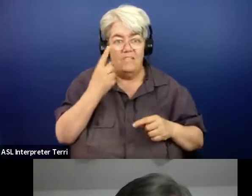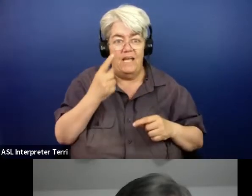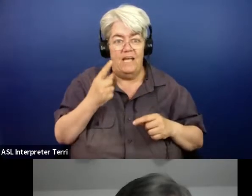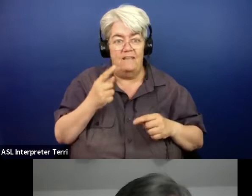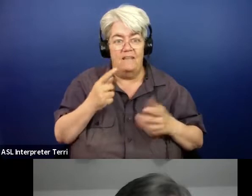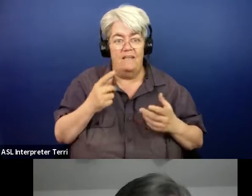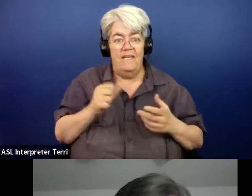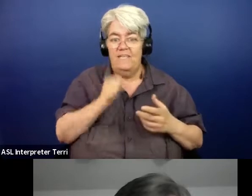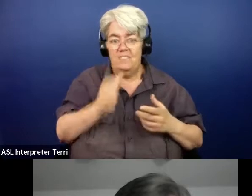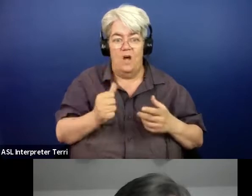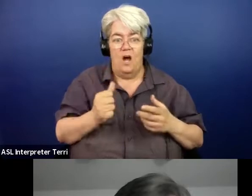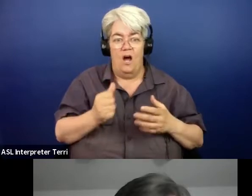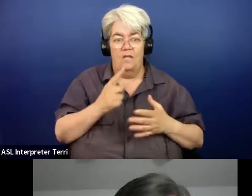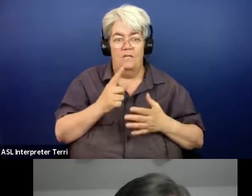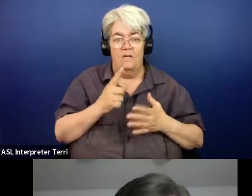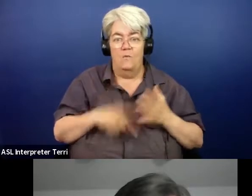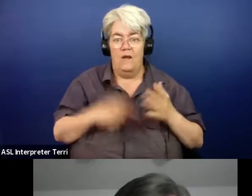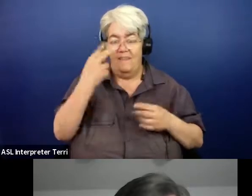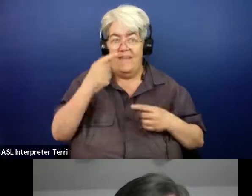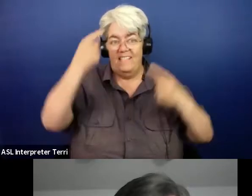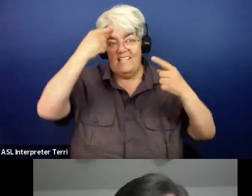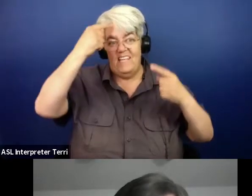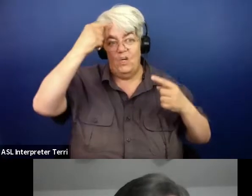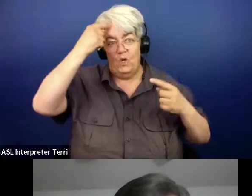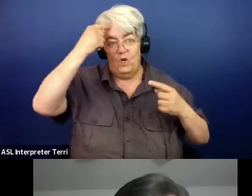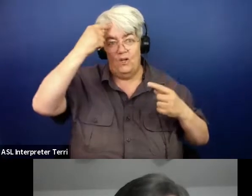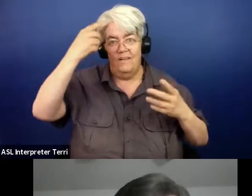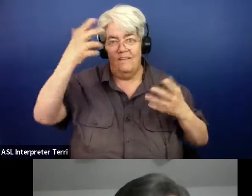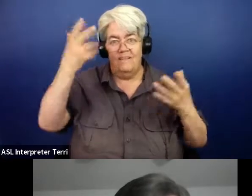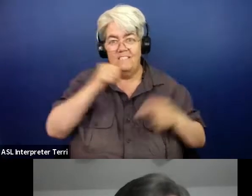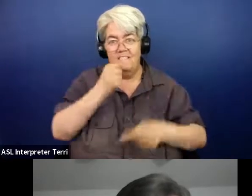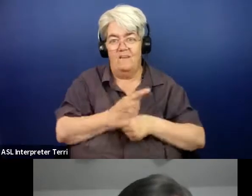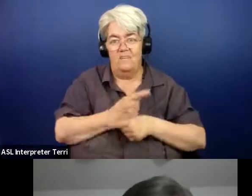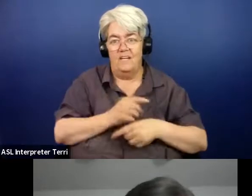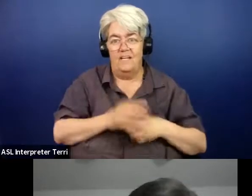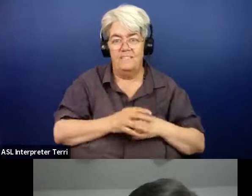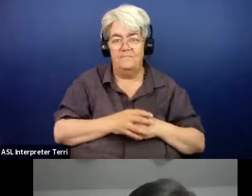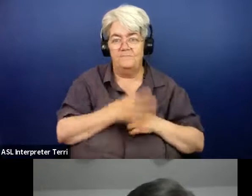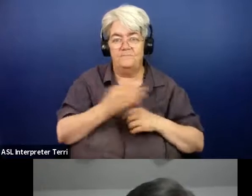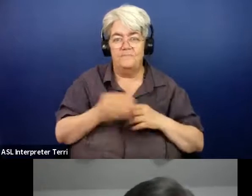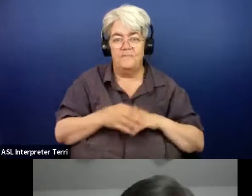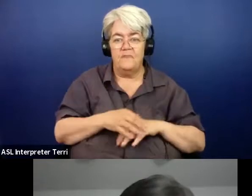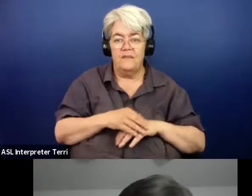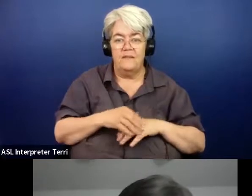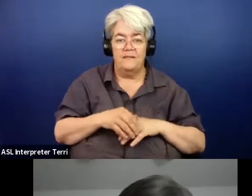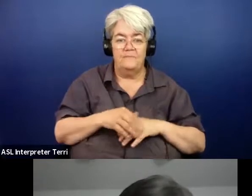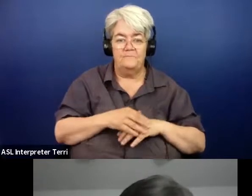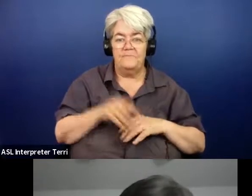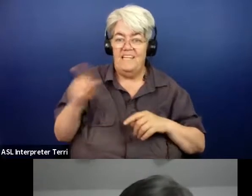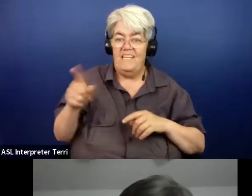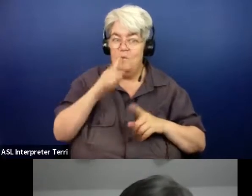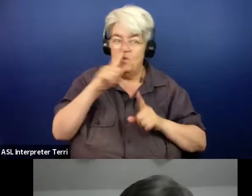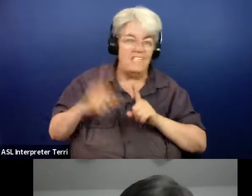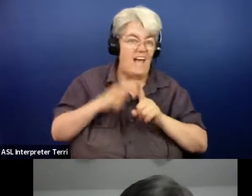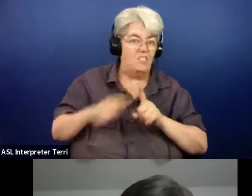just about -- it was in my head. And he would lash out at me several times and threw me